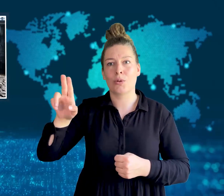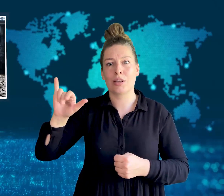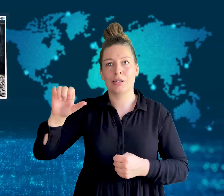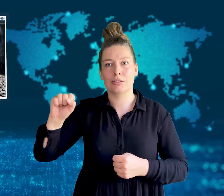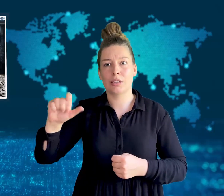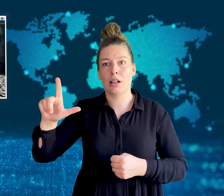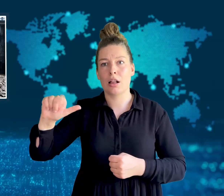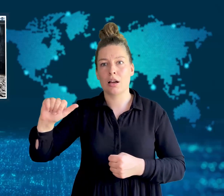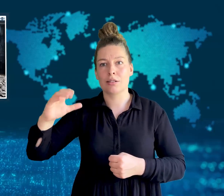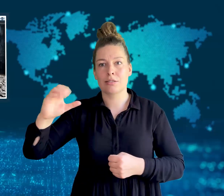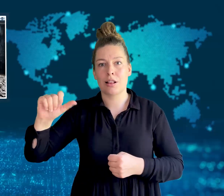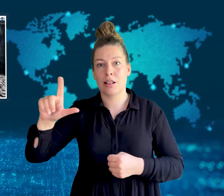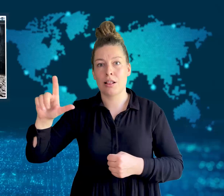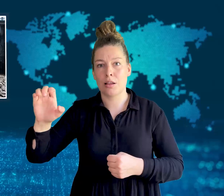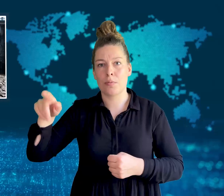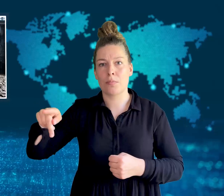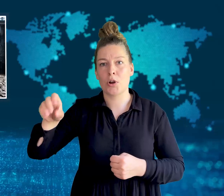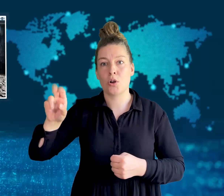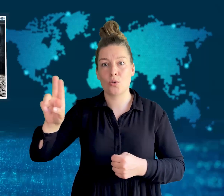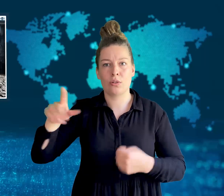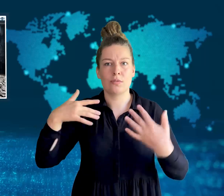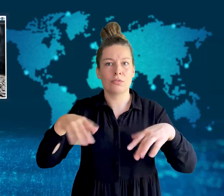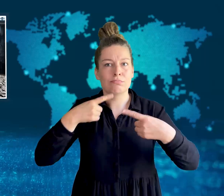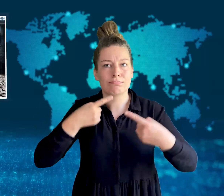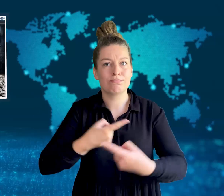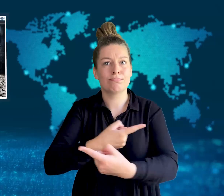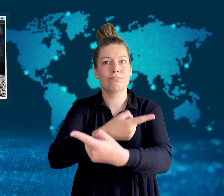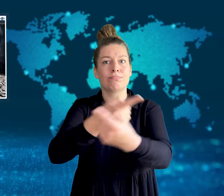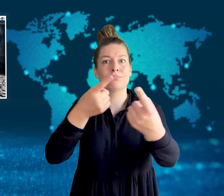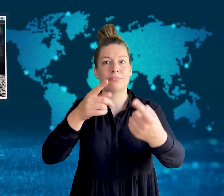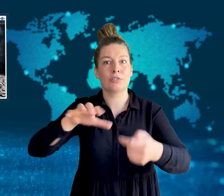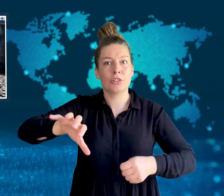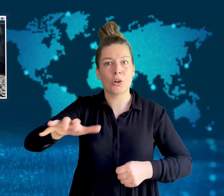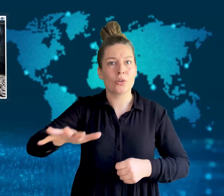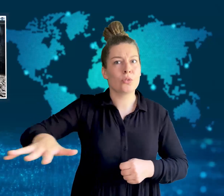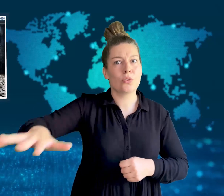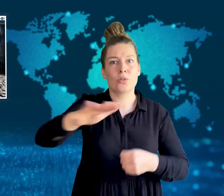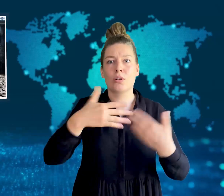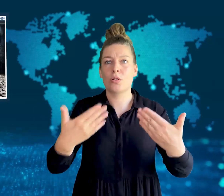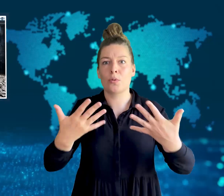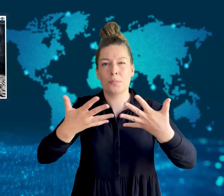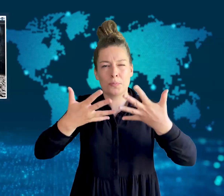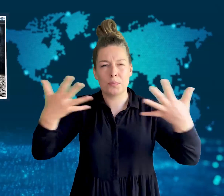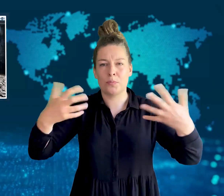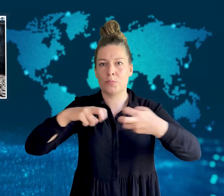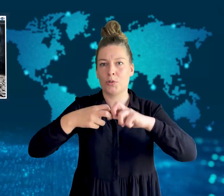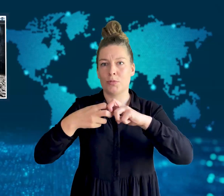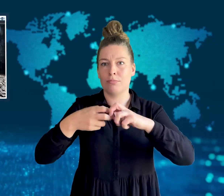a "water emergency" in Montevideo, the country's capital.